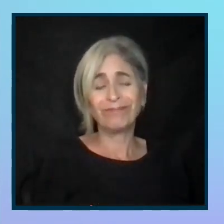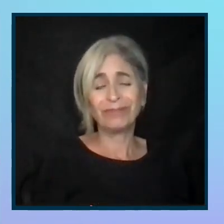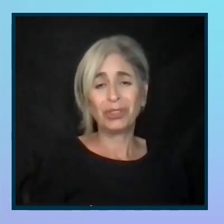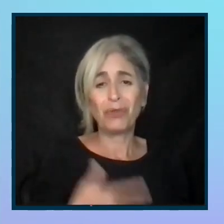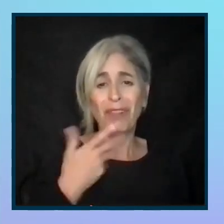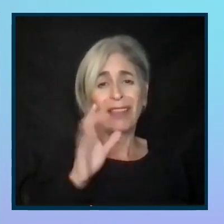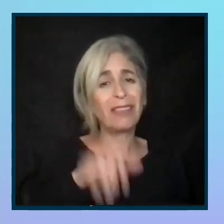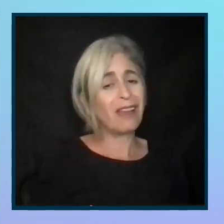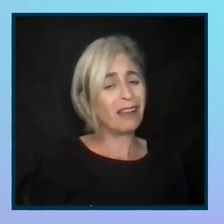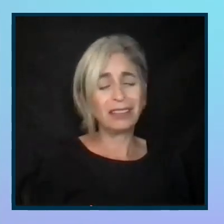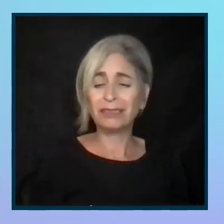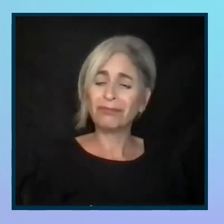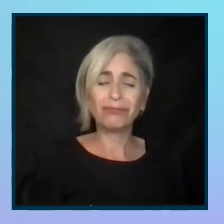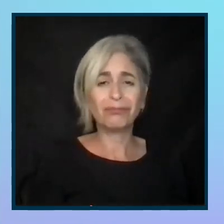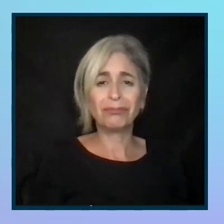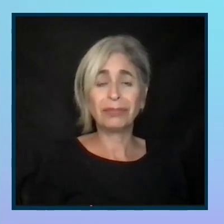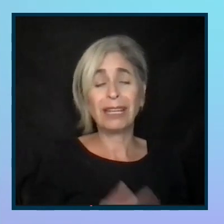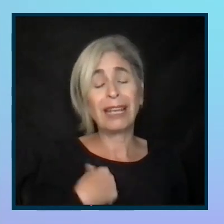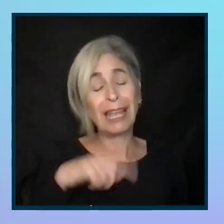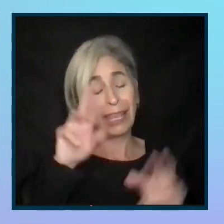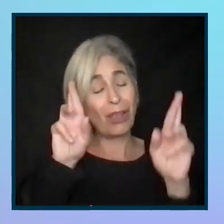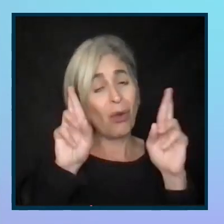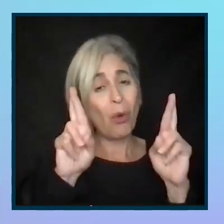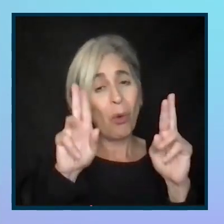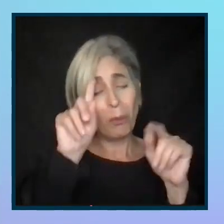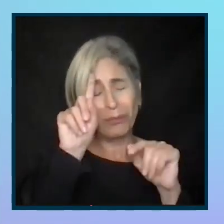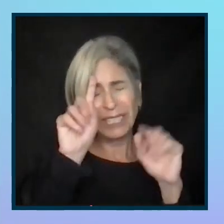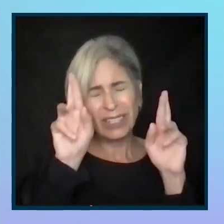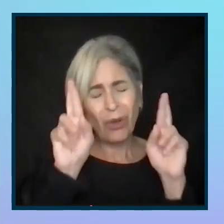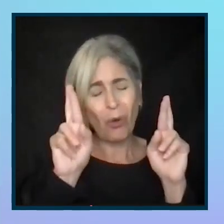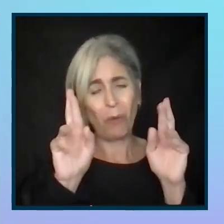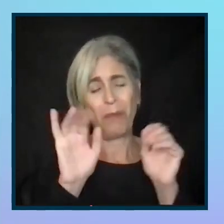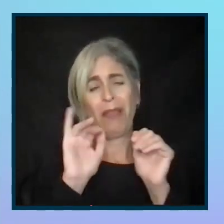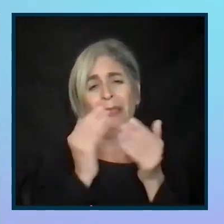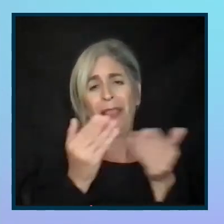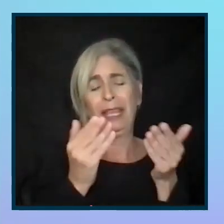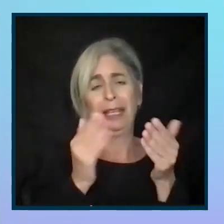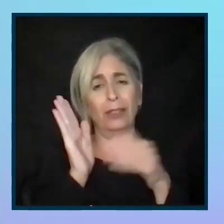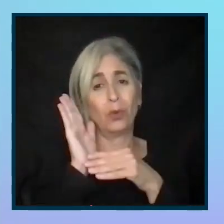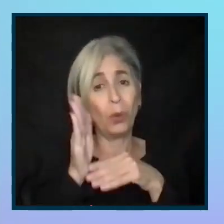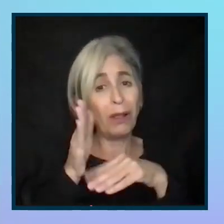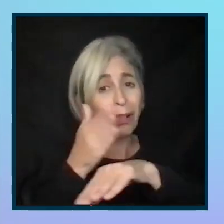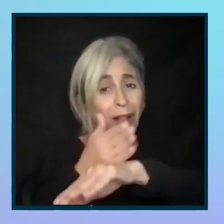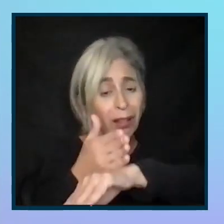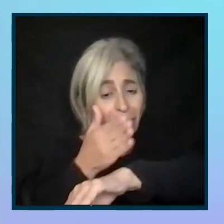And so while I hope that things really are going to get better for them,